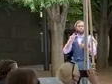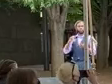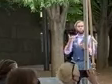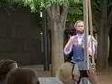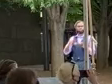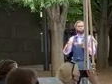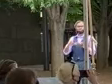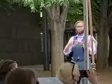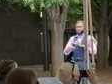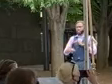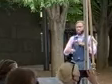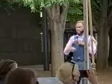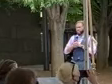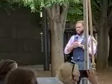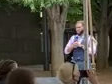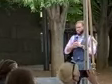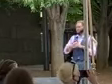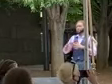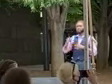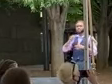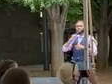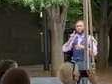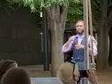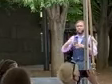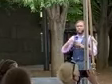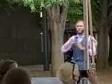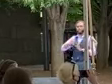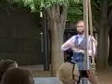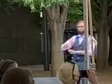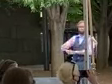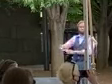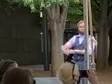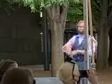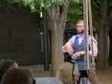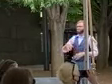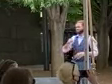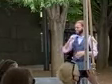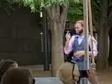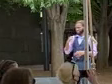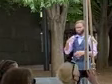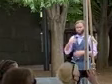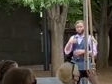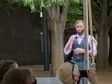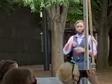It was no longer something that had to be relegated to the shadows, no longer something to hide.